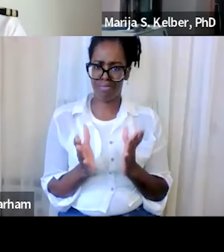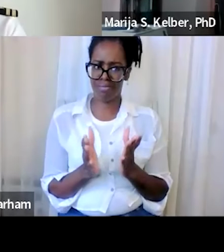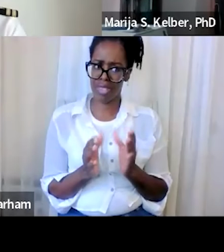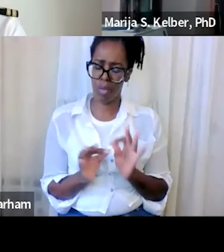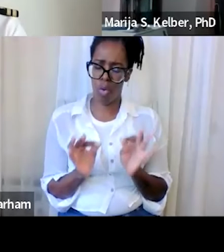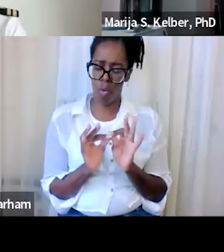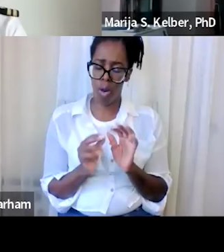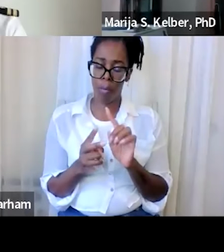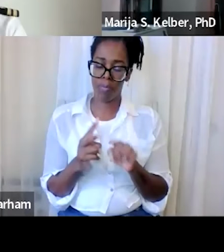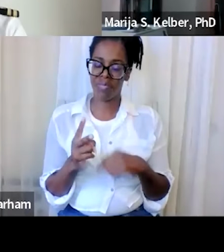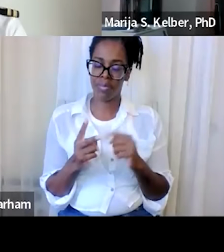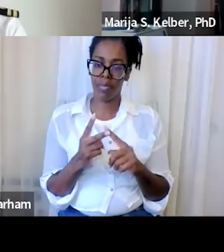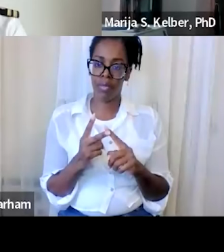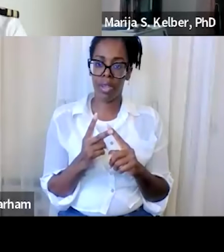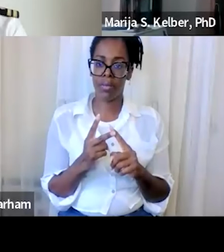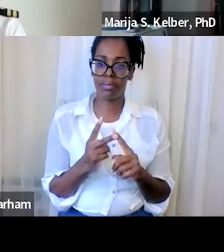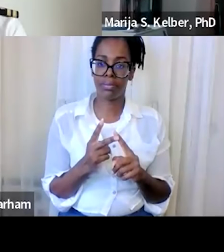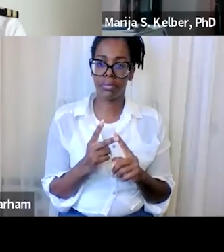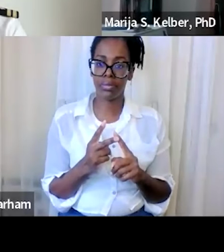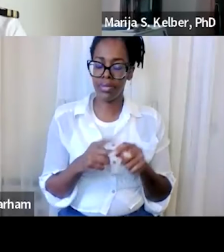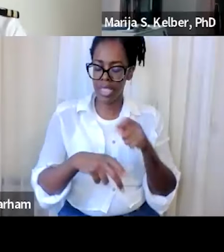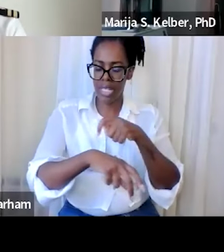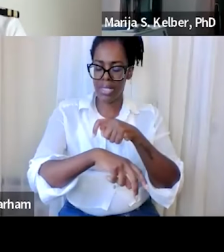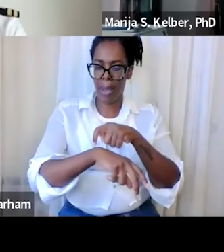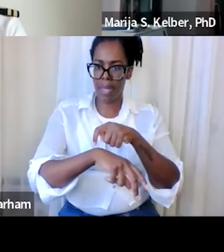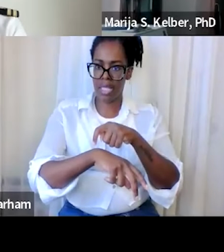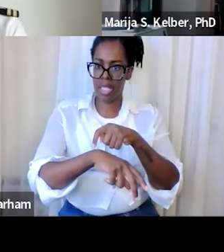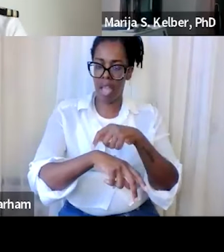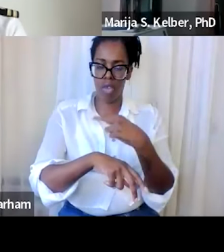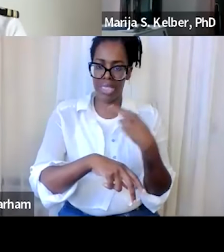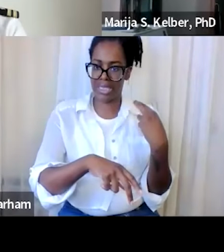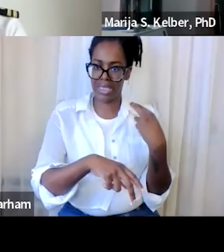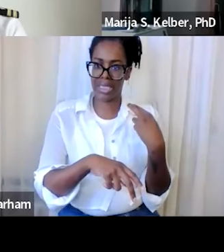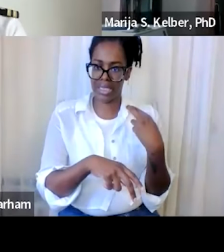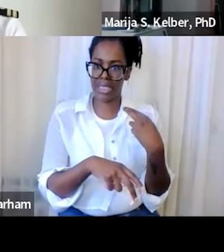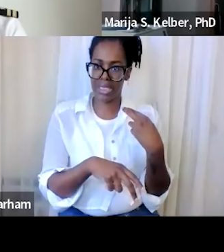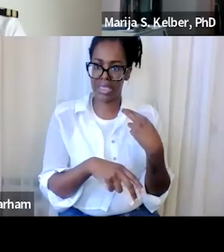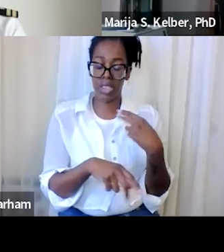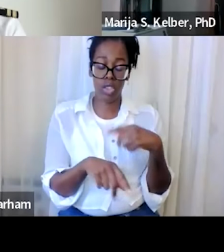And then the second one would be the timing of the greatest risk during the criminal justice process.